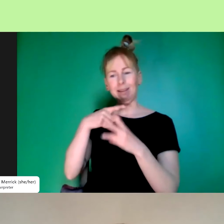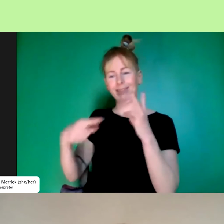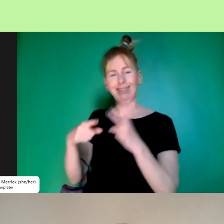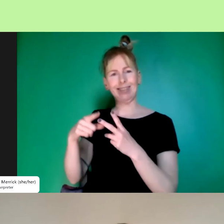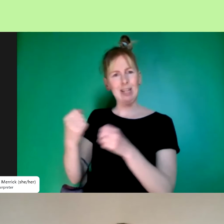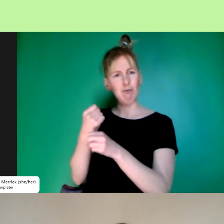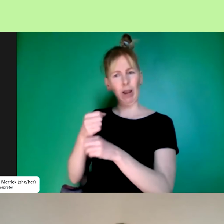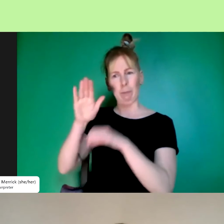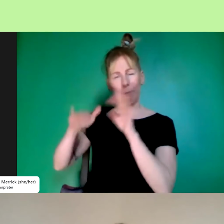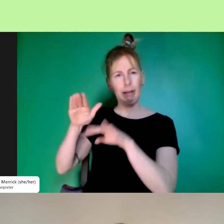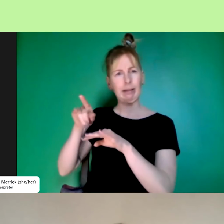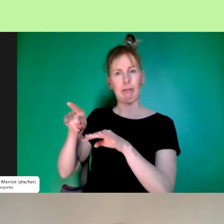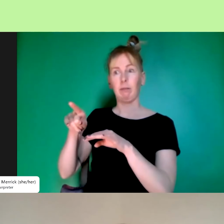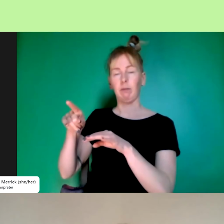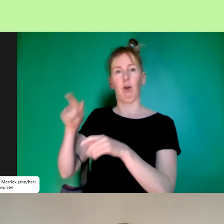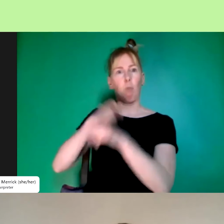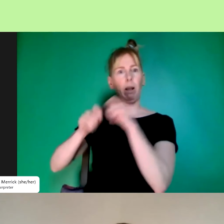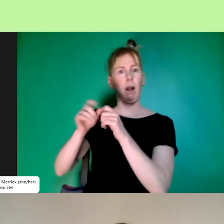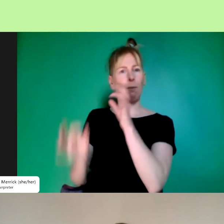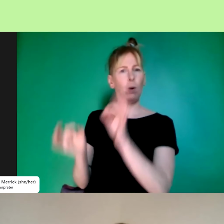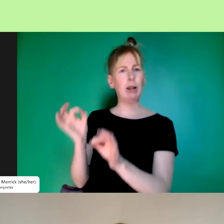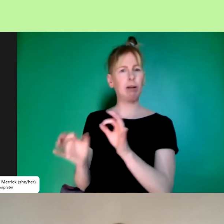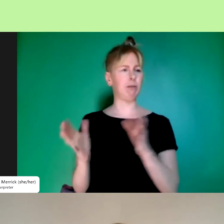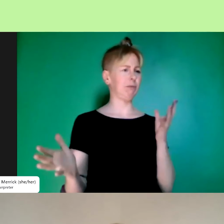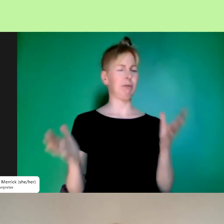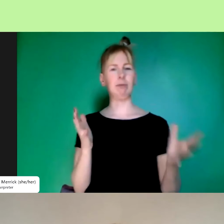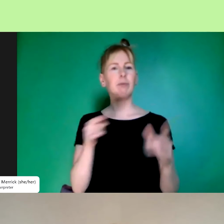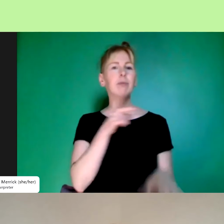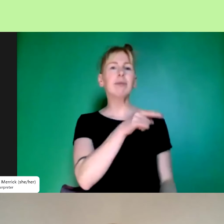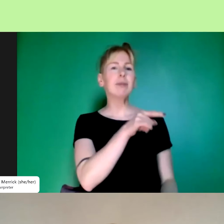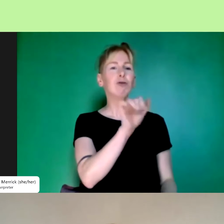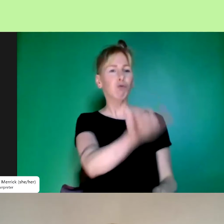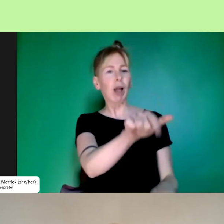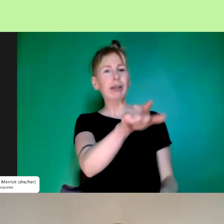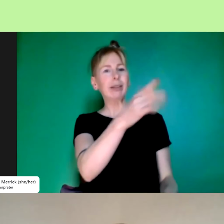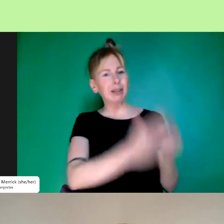you know? Just you know, so for me that's kind of interesting. Like, yeah, thank you Jack.